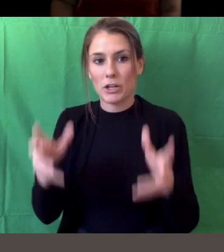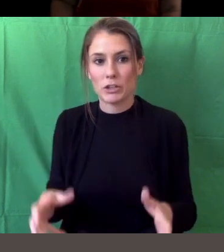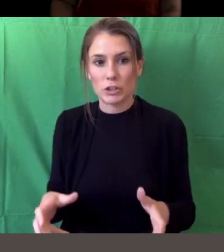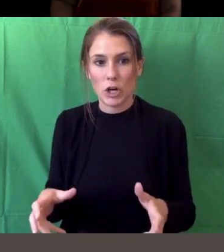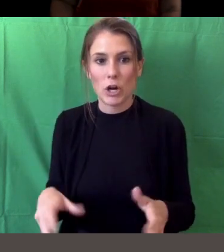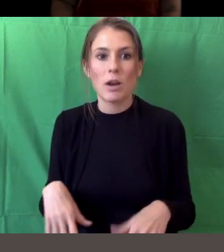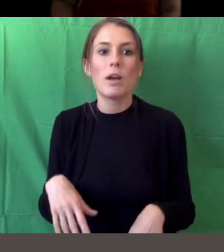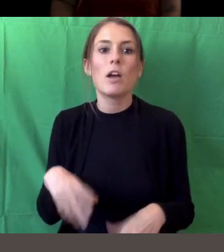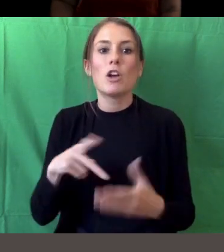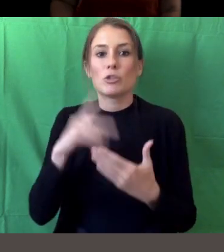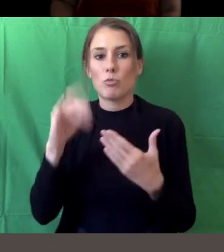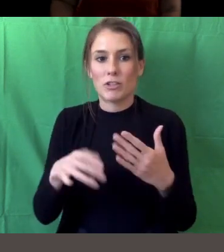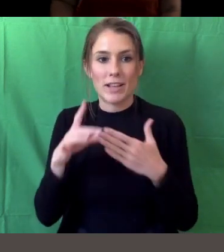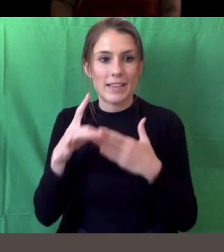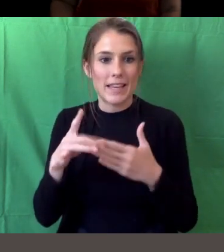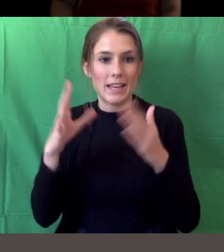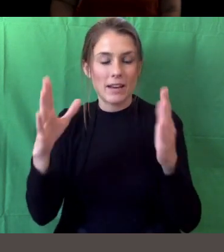She is an R-Ladies Project Lead.